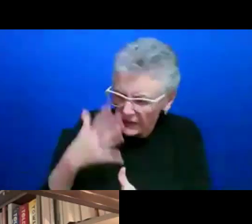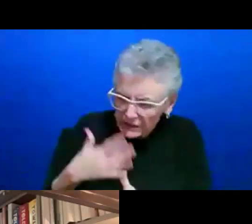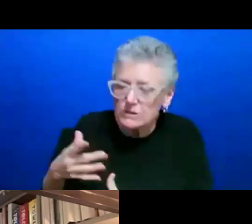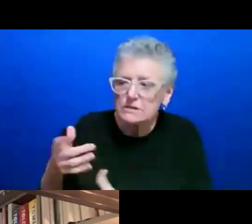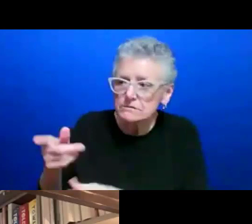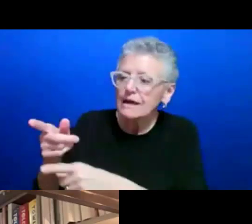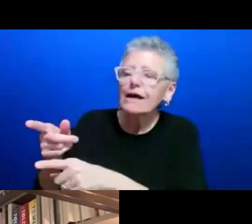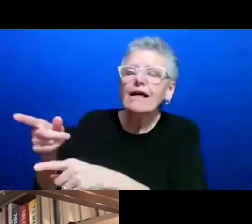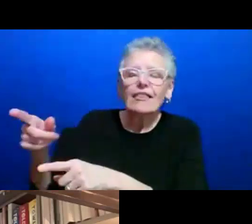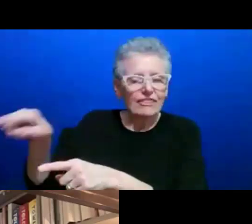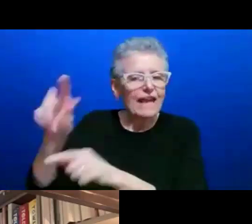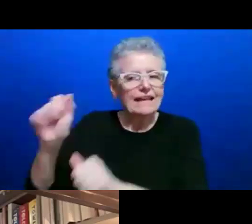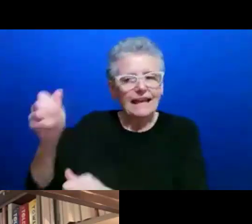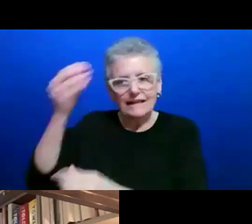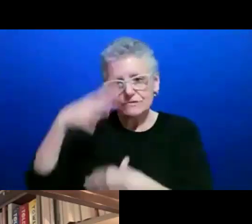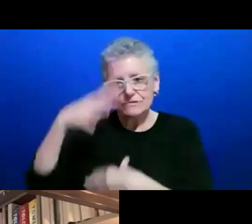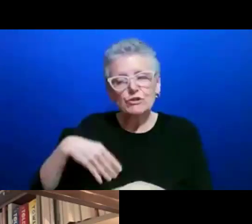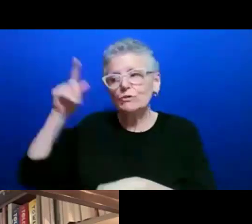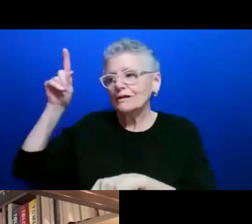And I think we can't underestimate their knowledge.